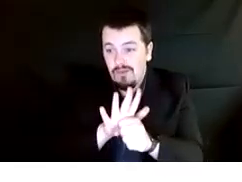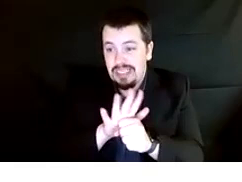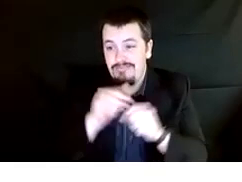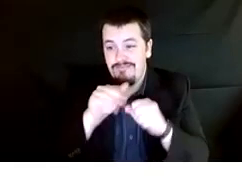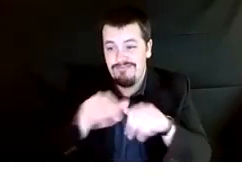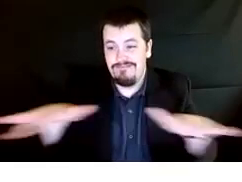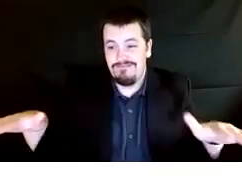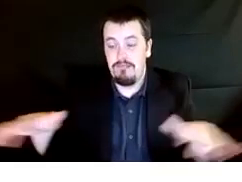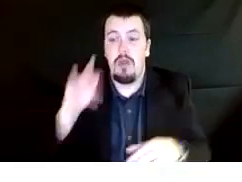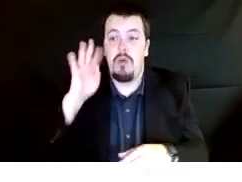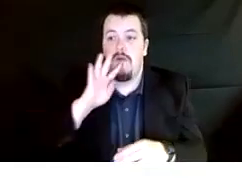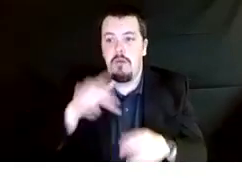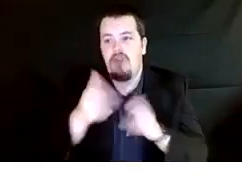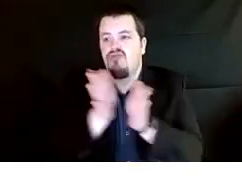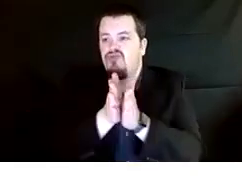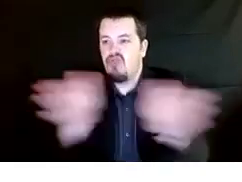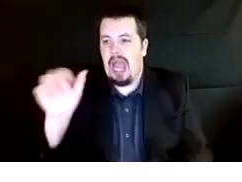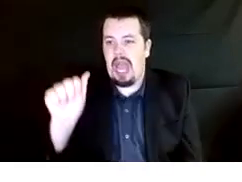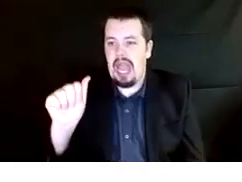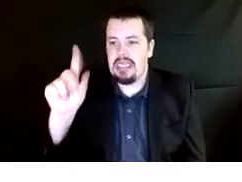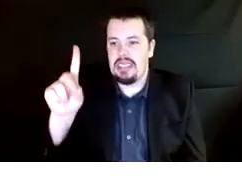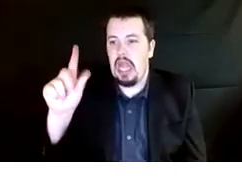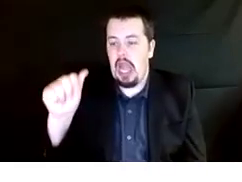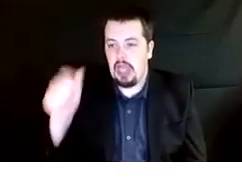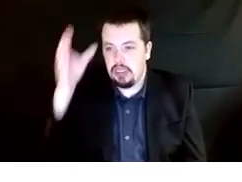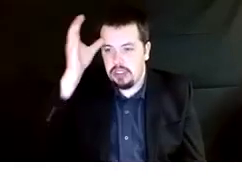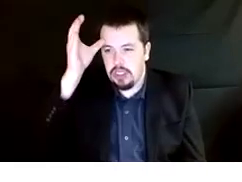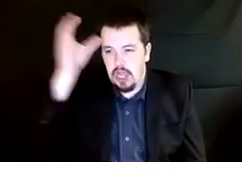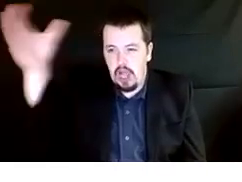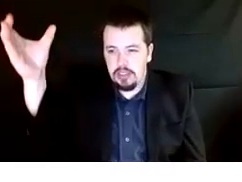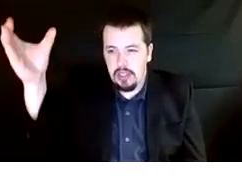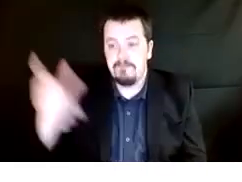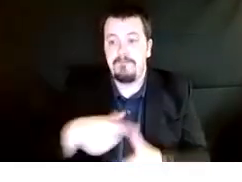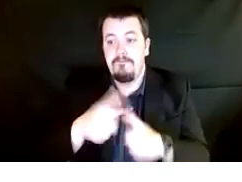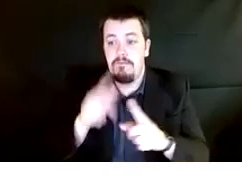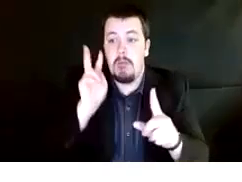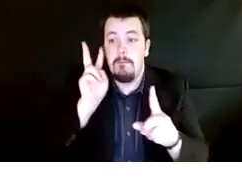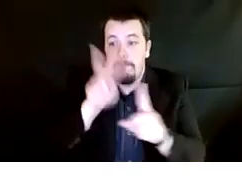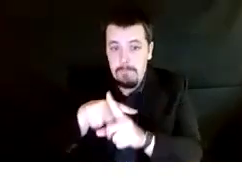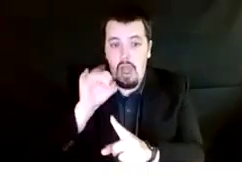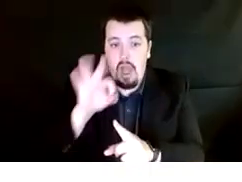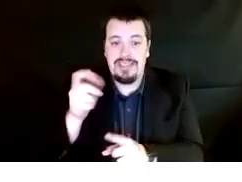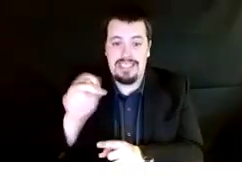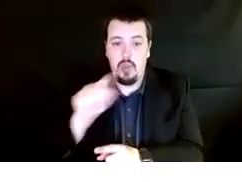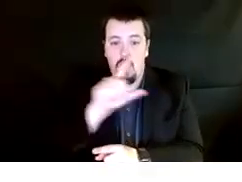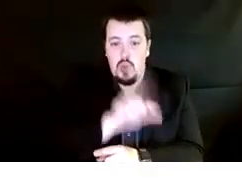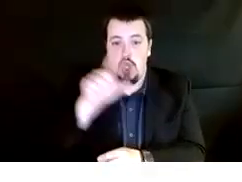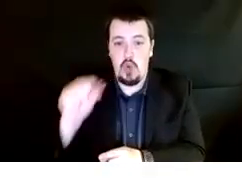about some general ADA concepts, the applicability of Tennessee's 2020 Crisis Standards of Care